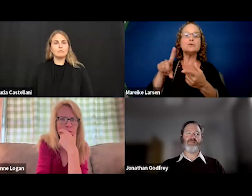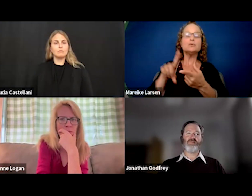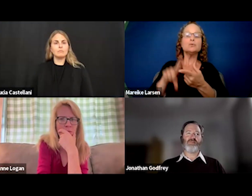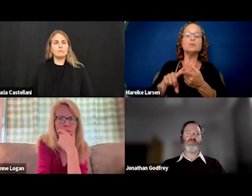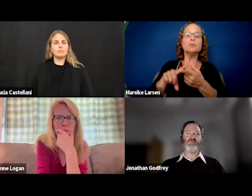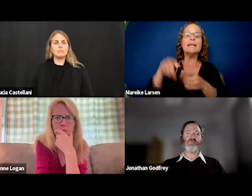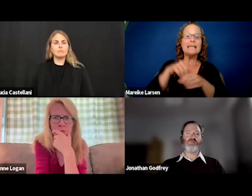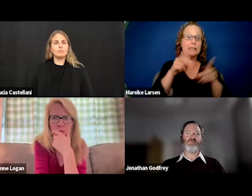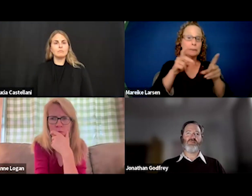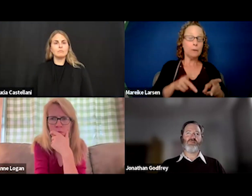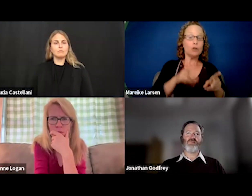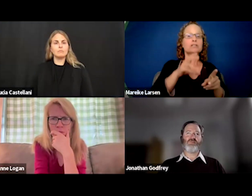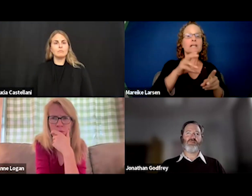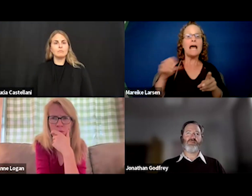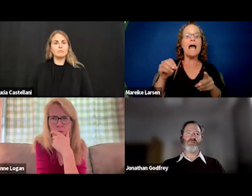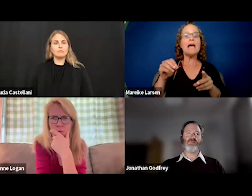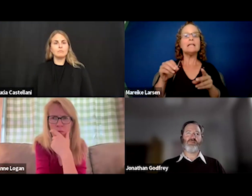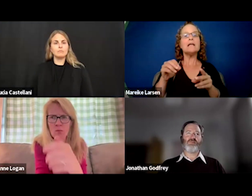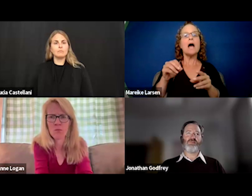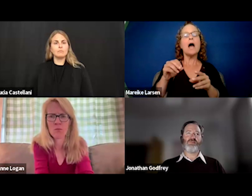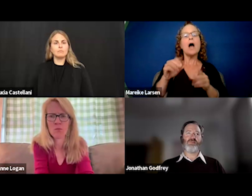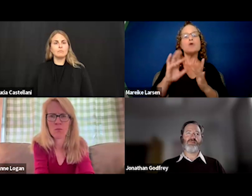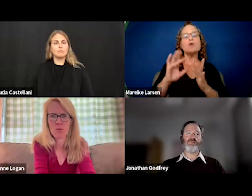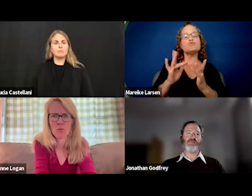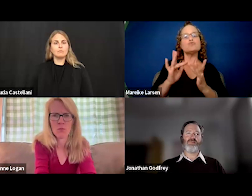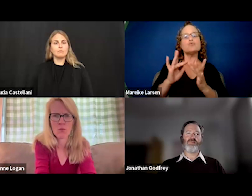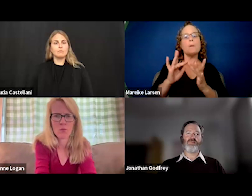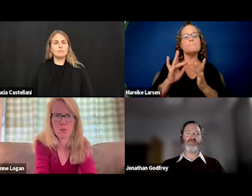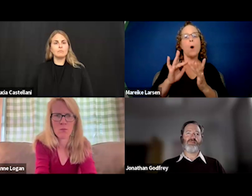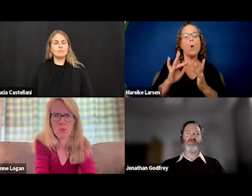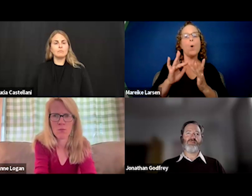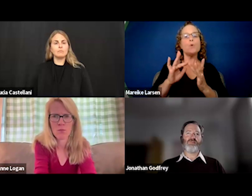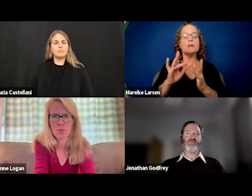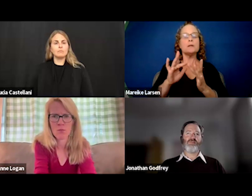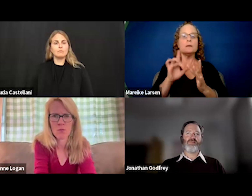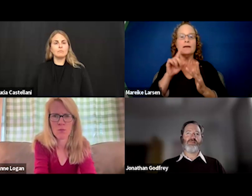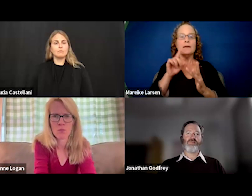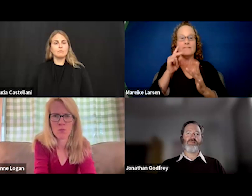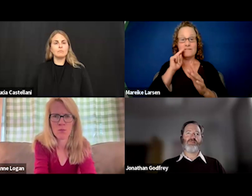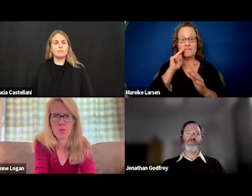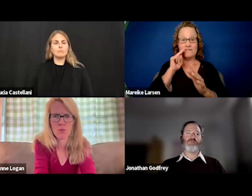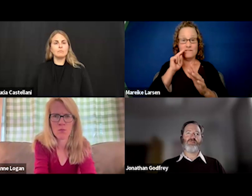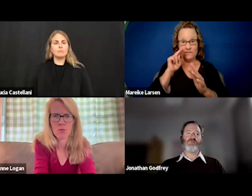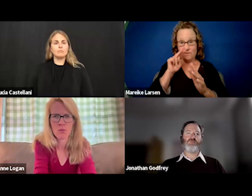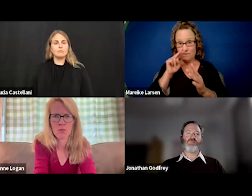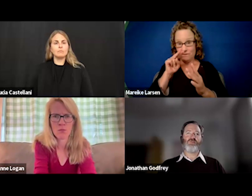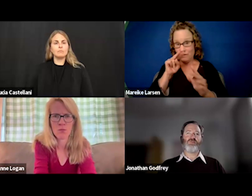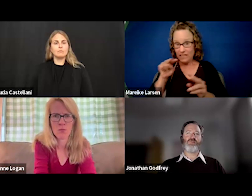I use a service called Aira, which is a remote visual interpreting service where